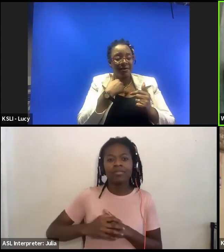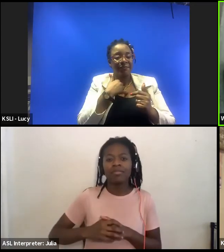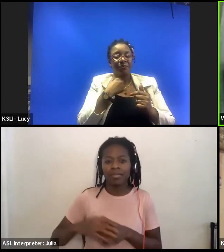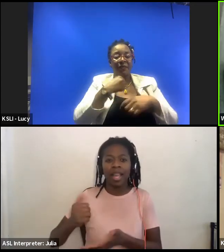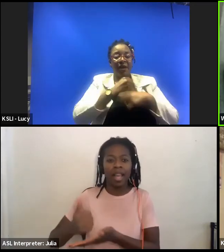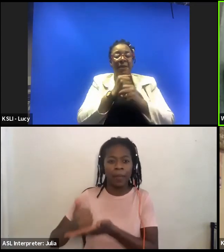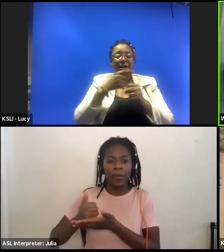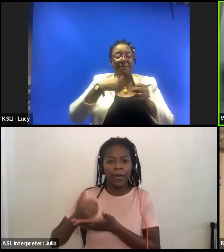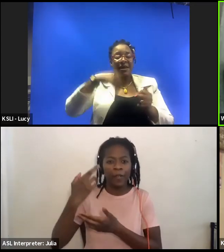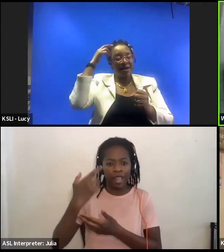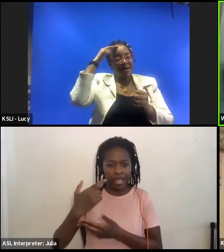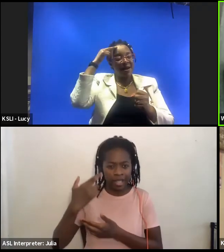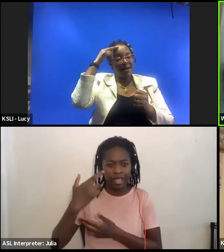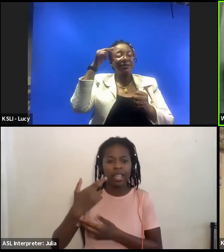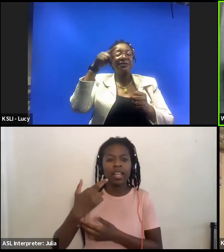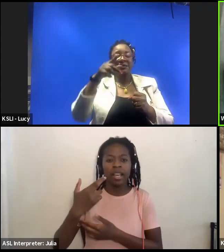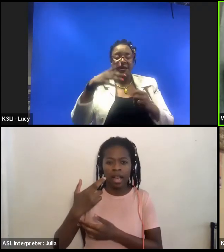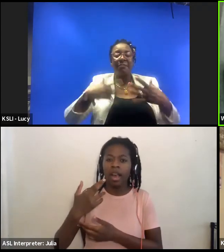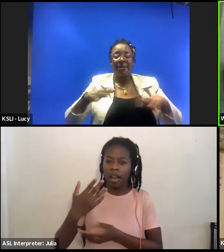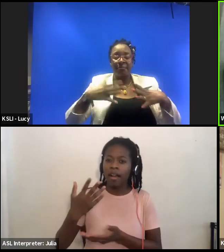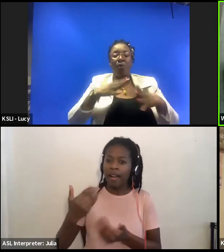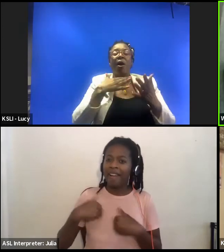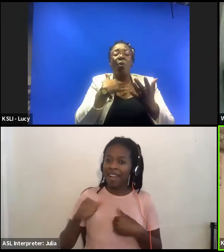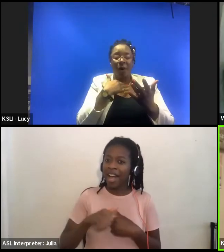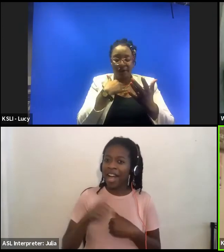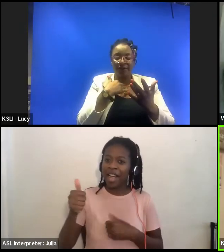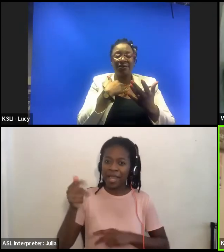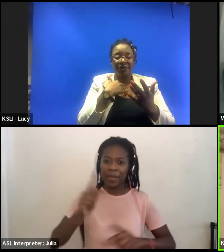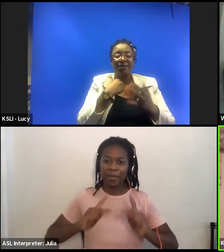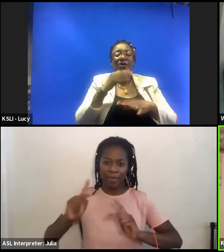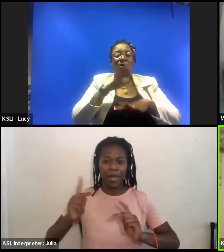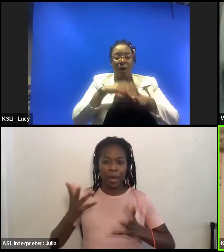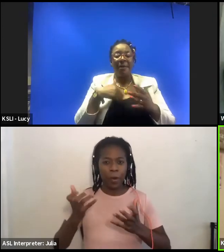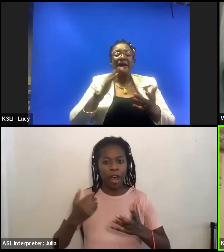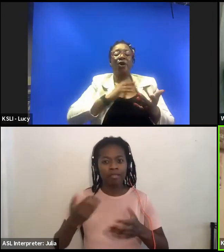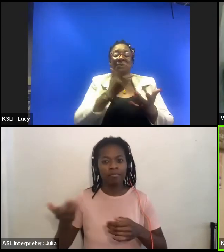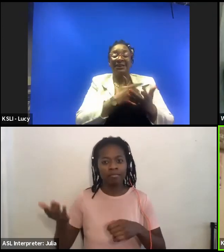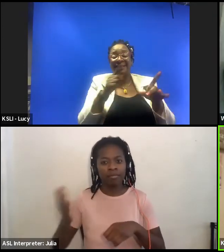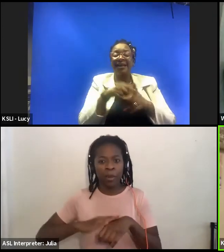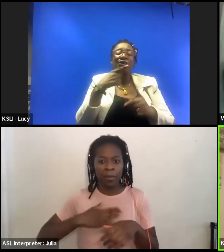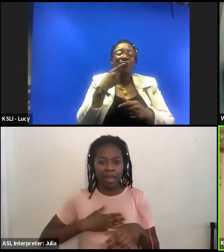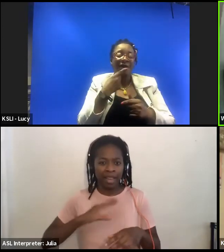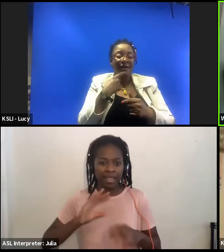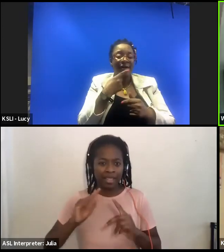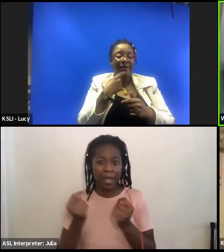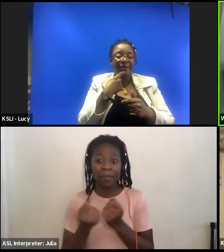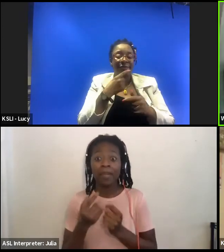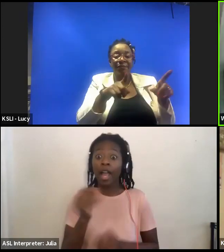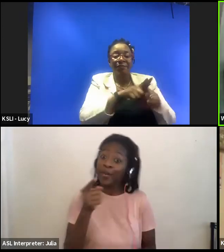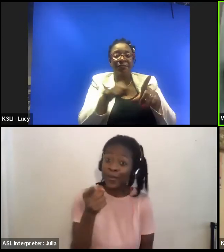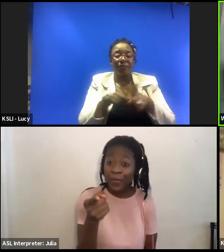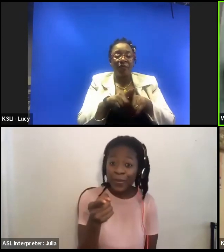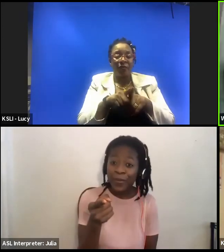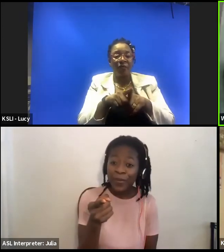that I want on my committee as you called it. And then there's you girl.